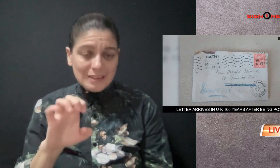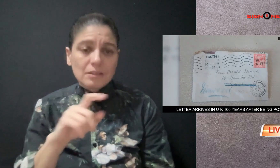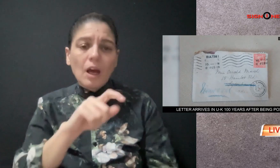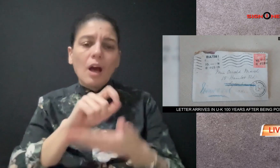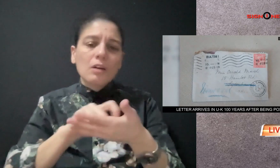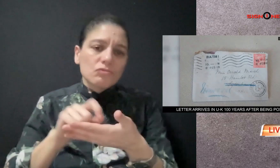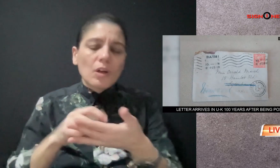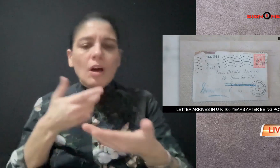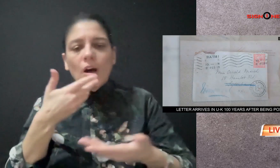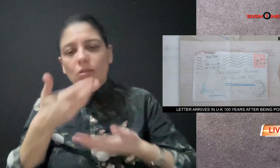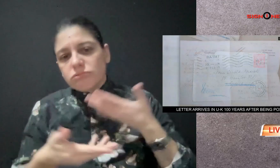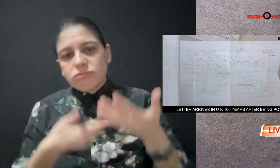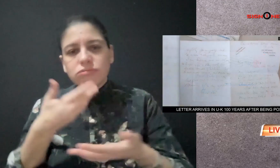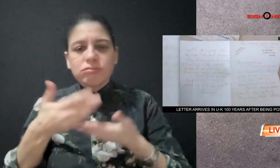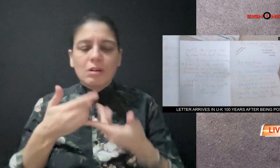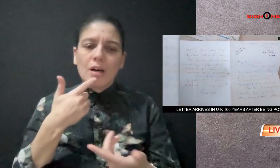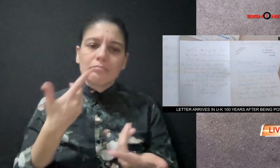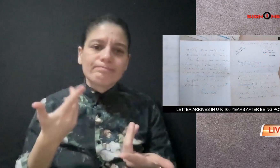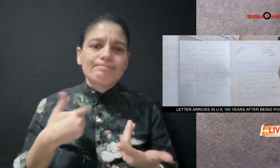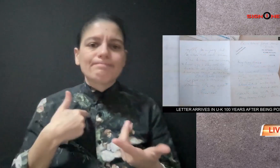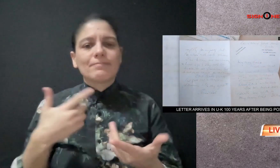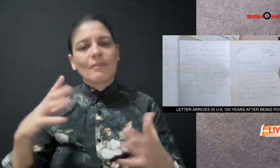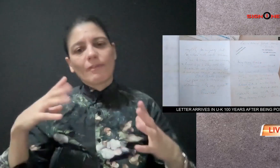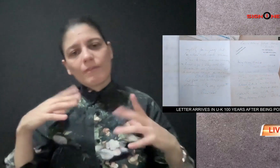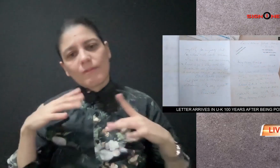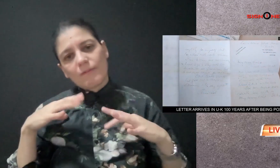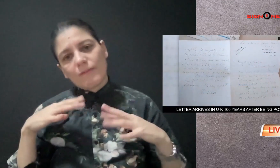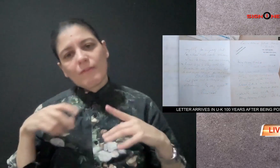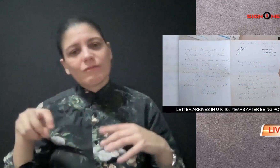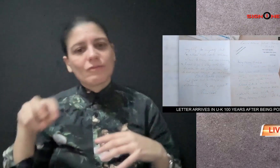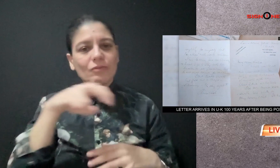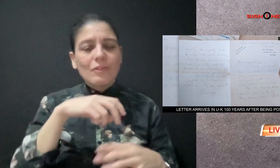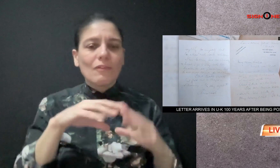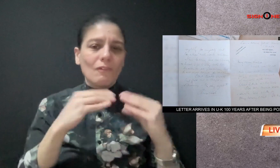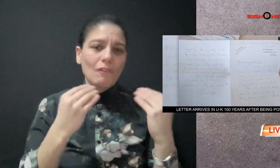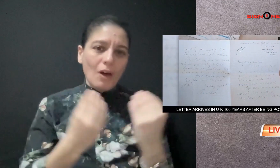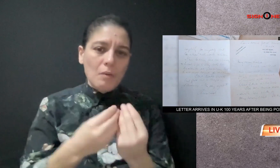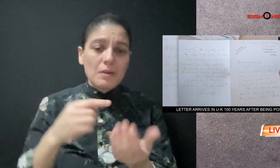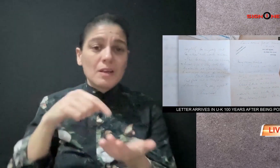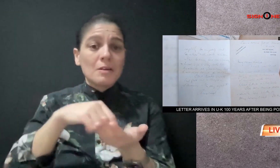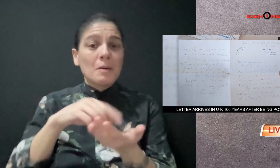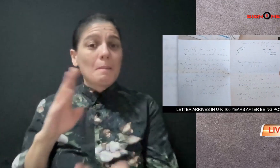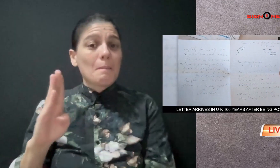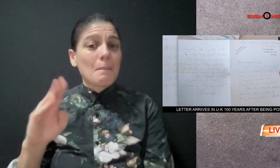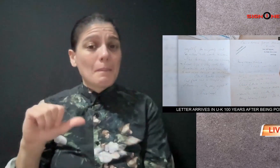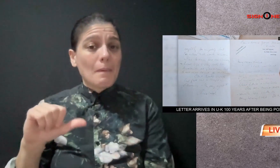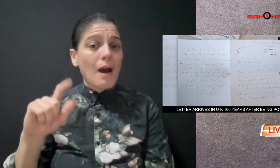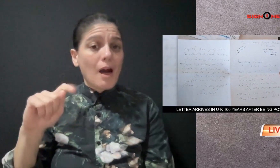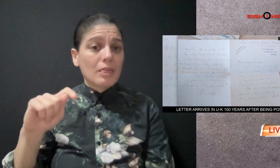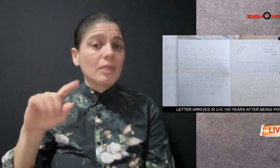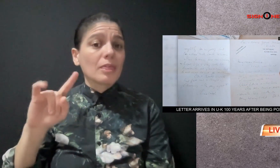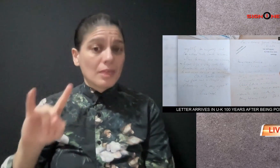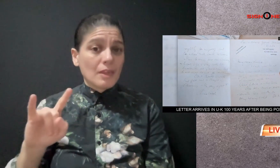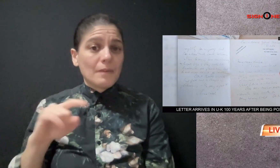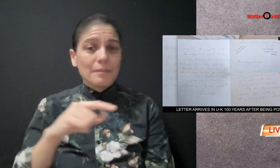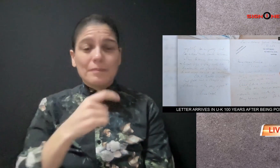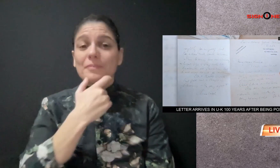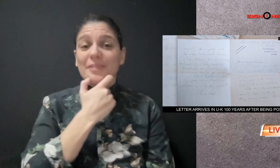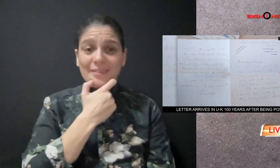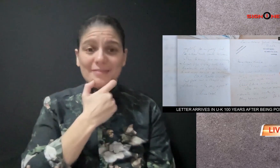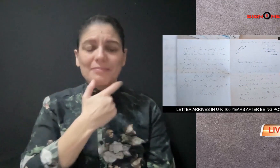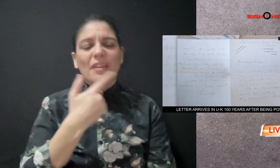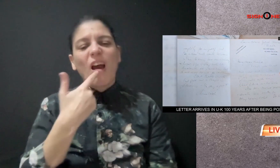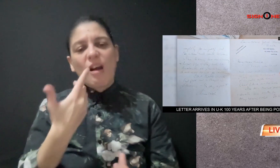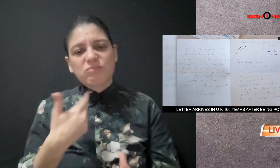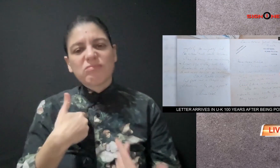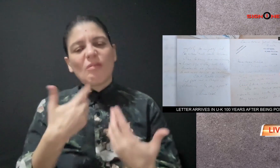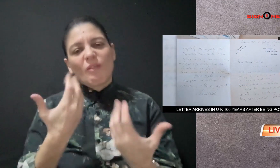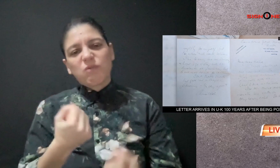dear Katie she wrote about a family holiday in Bath England and said she was suffering